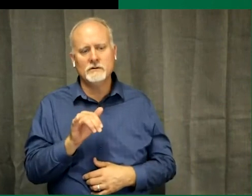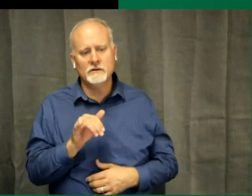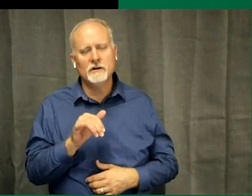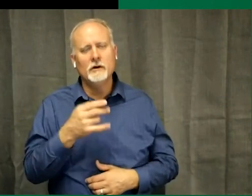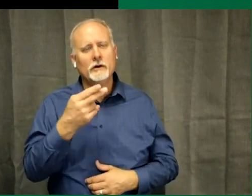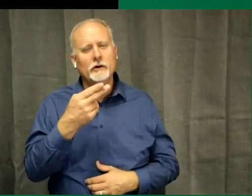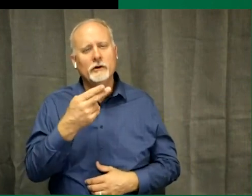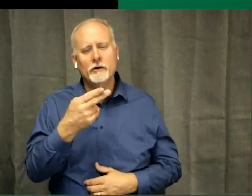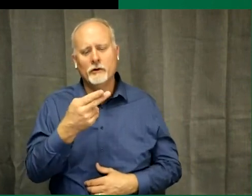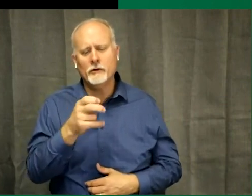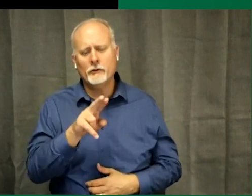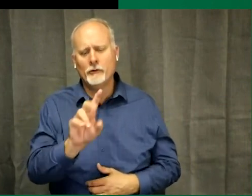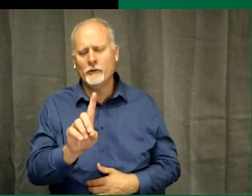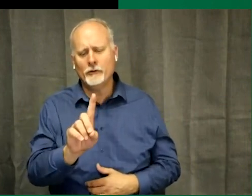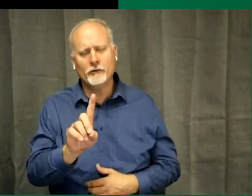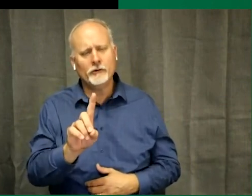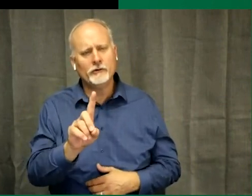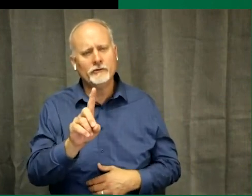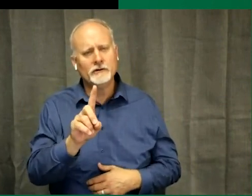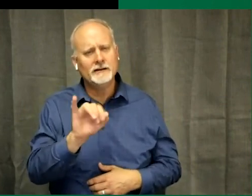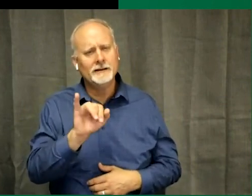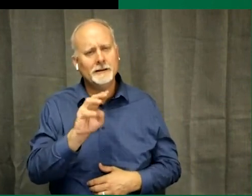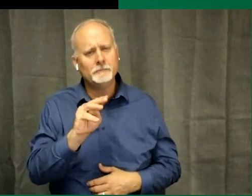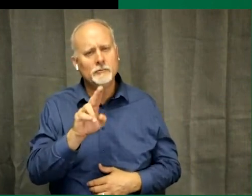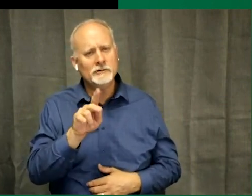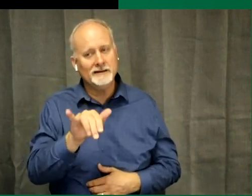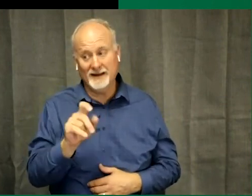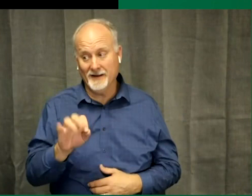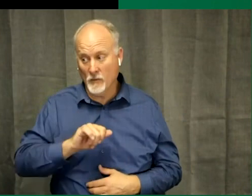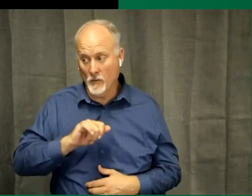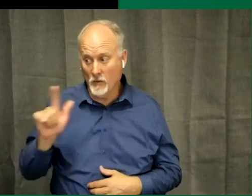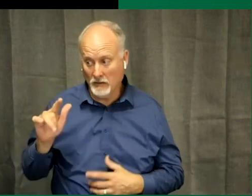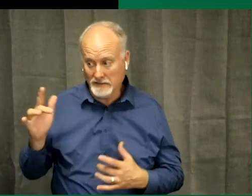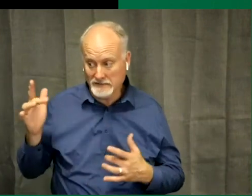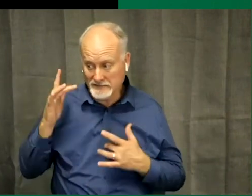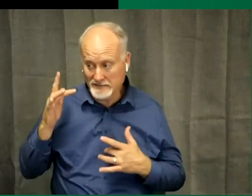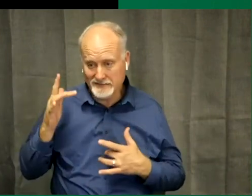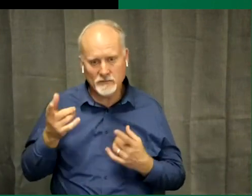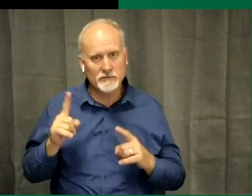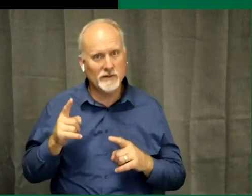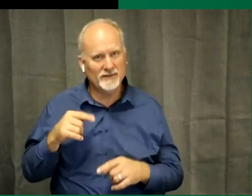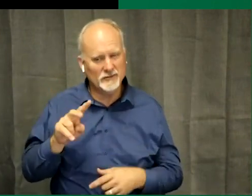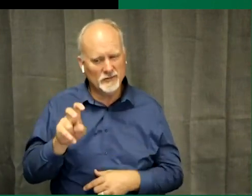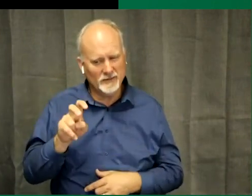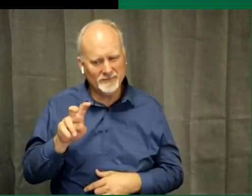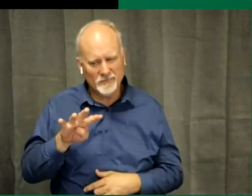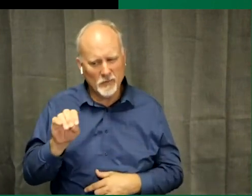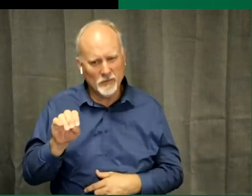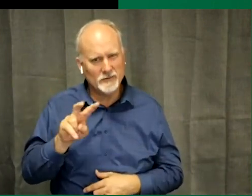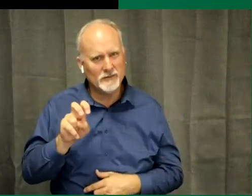then the thought that well if everybody gets it uh once we get to 240 or 250 million people